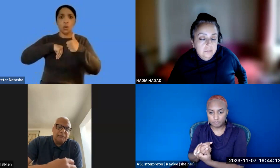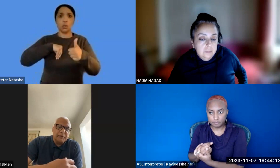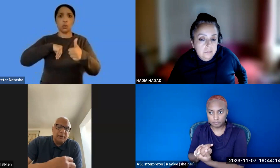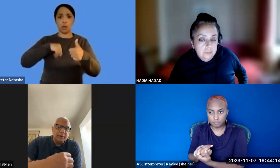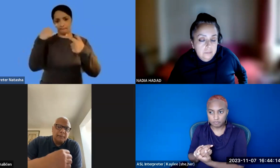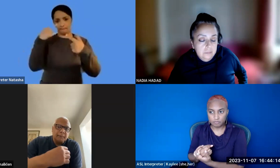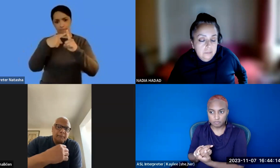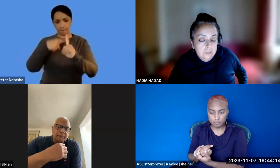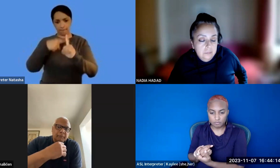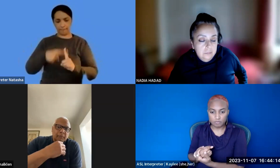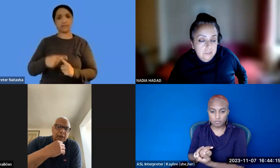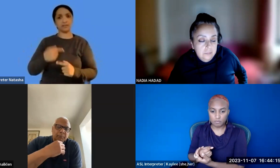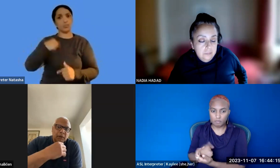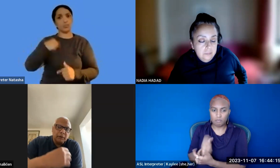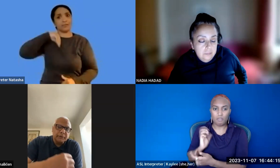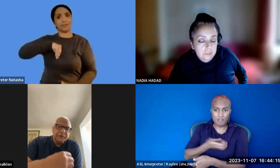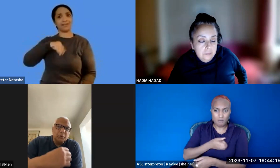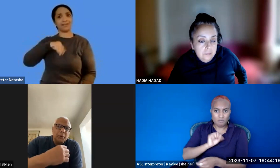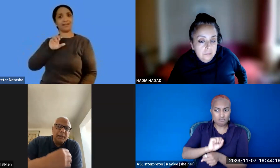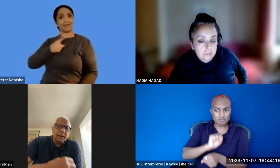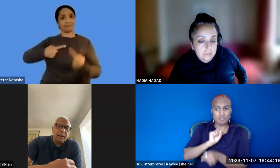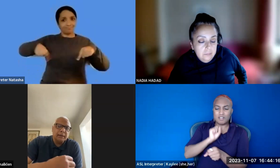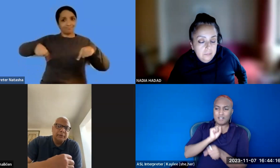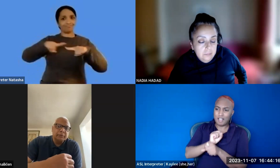Because one of the priorities we had